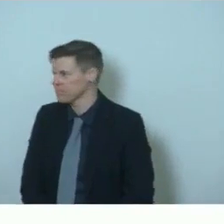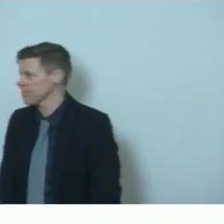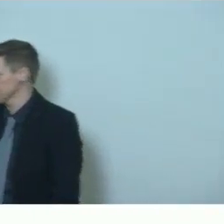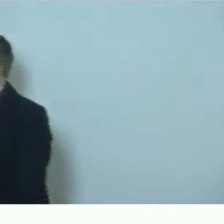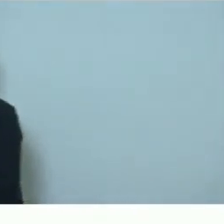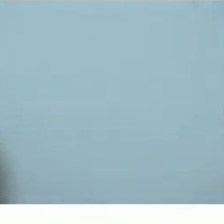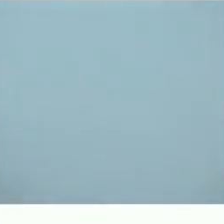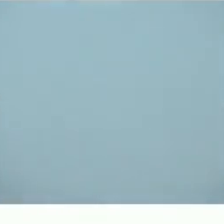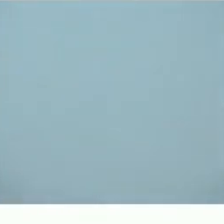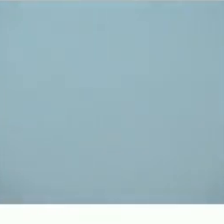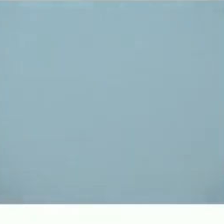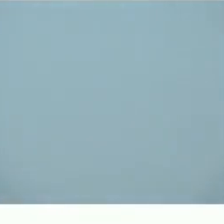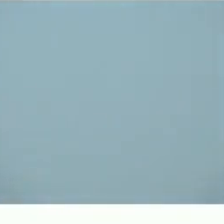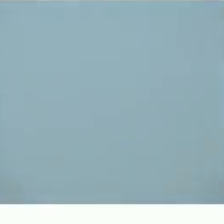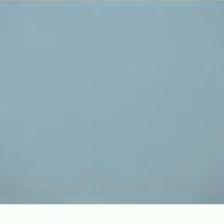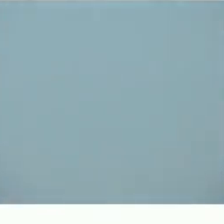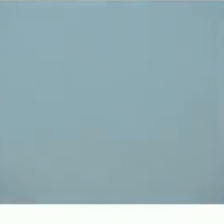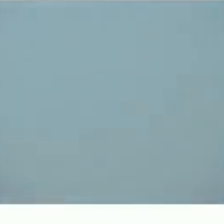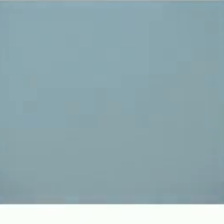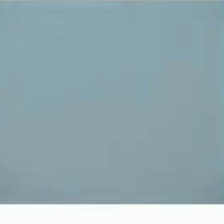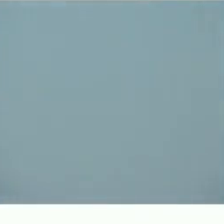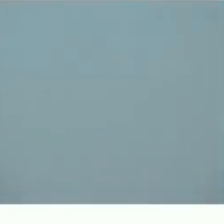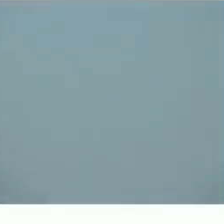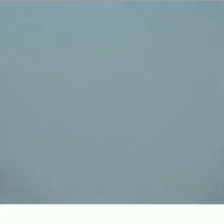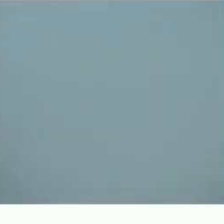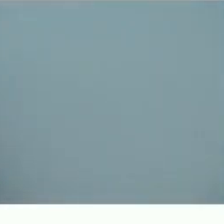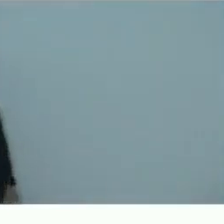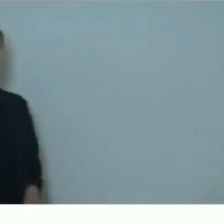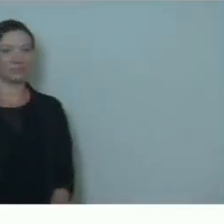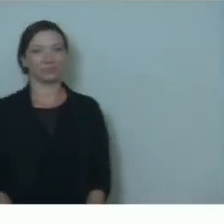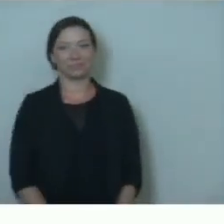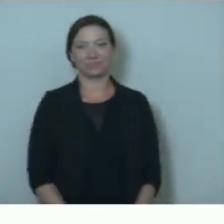WE WOULD HAVE PICTURES THAT MAYBE SO YEAH. WE HAVE PHOTOGRAPHS HERE.